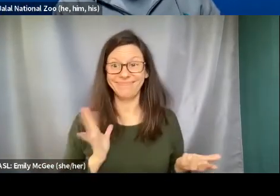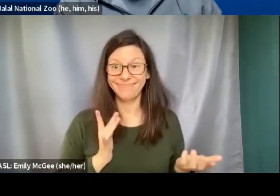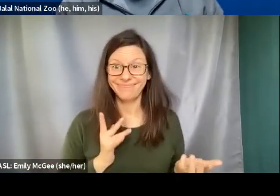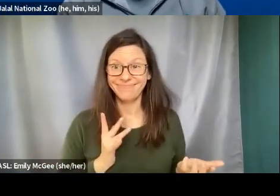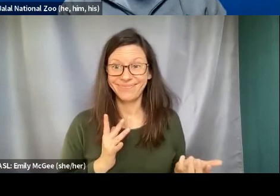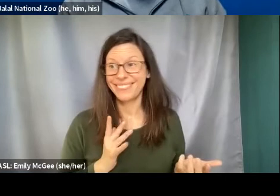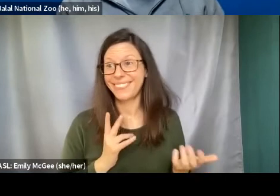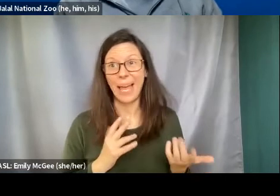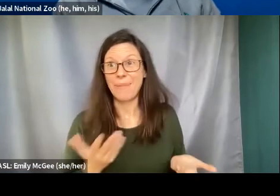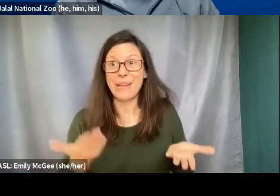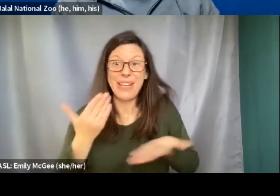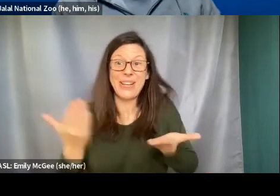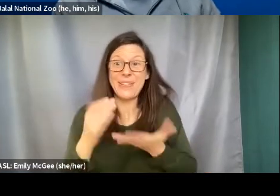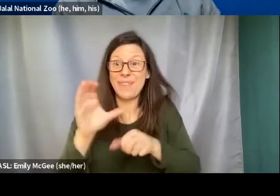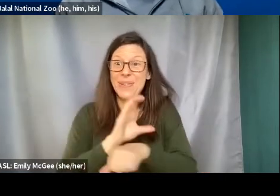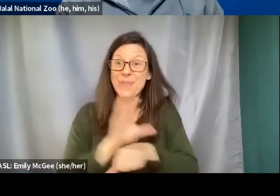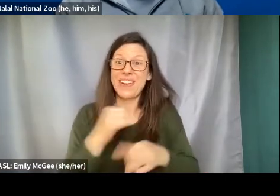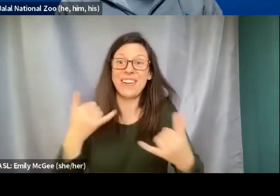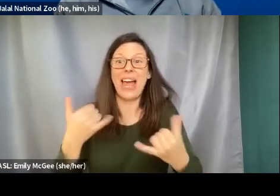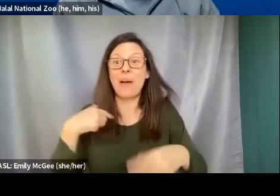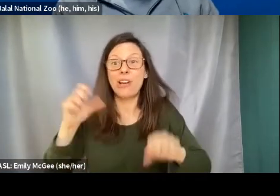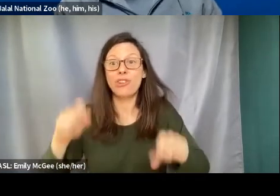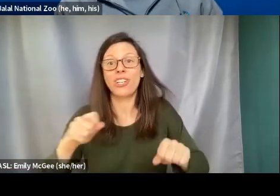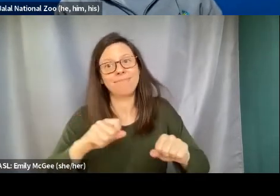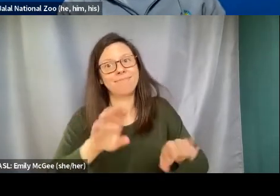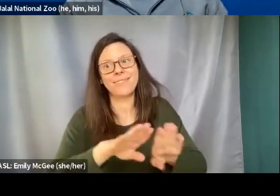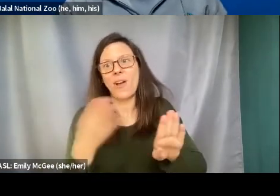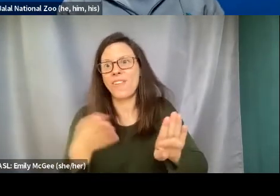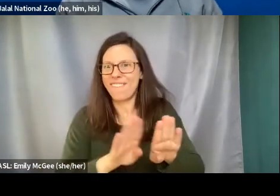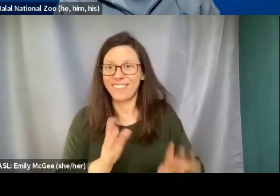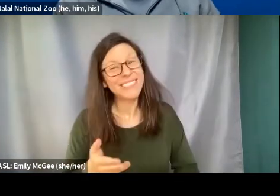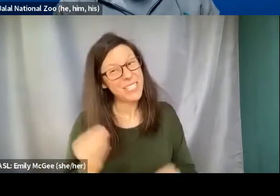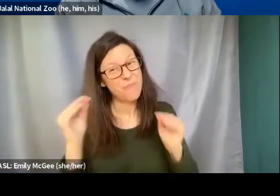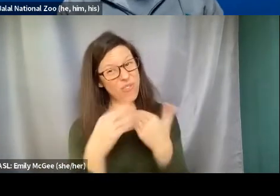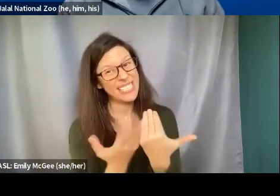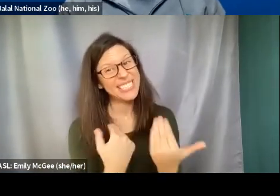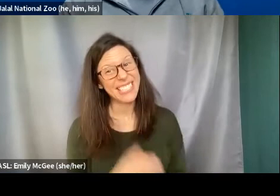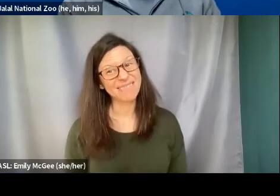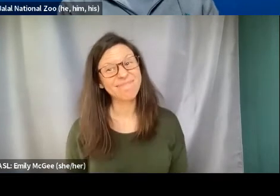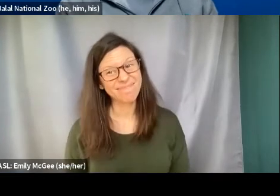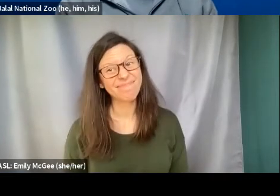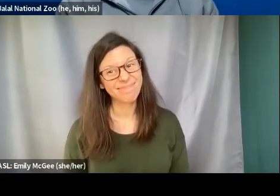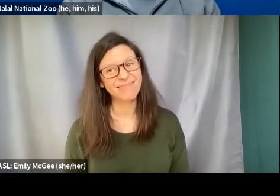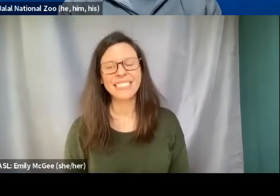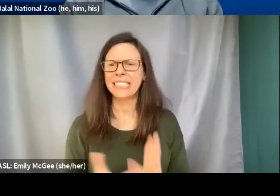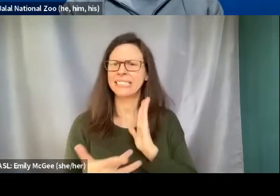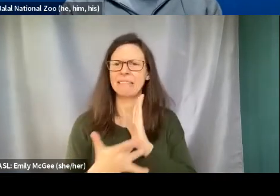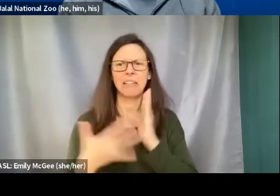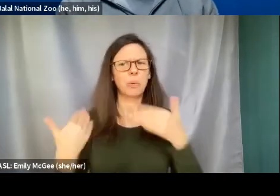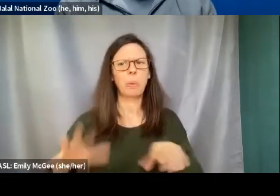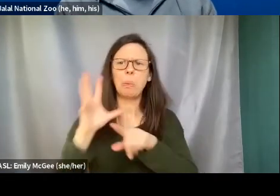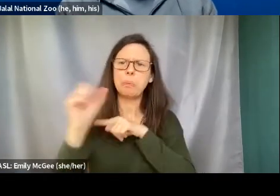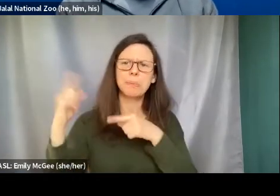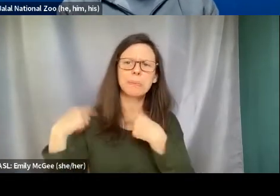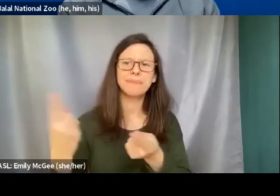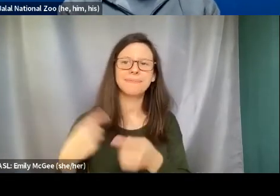Uh yeah, it makes it a lot easier. Technology can come a long way. >>Shellie: Well I was gonna say, you know